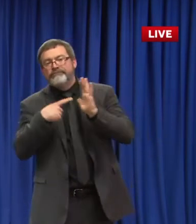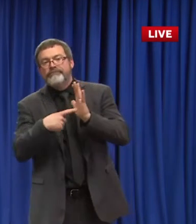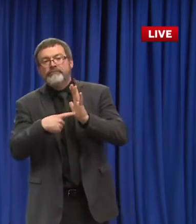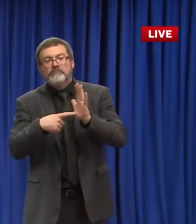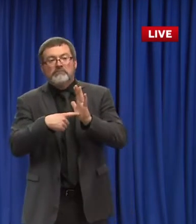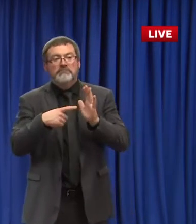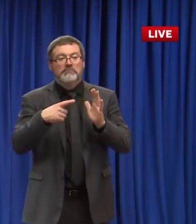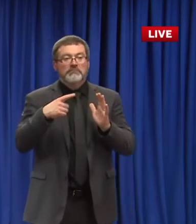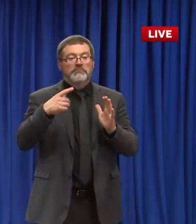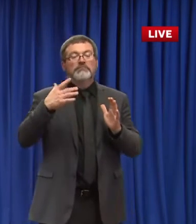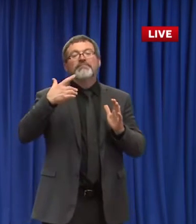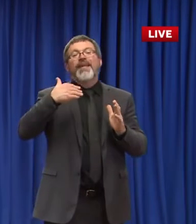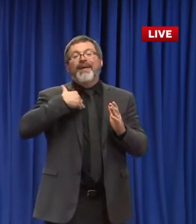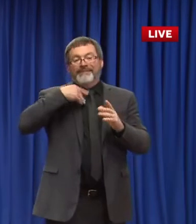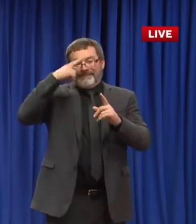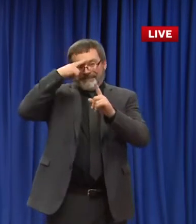CAUSES MULTIPLE DIFFERENT TYPES OF SYMPTOMS.